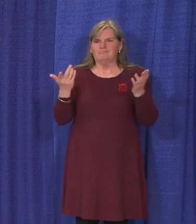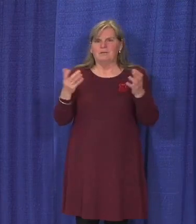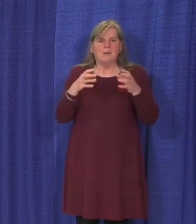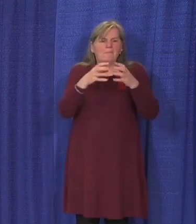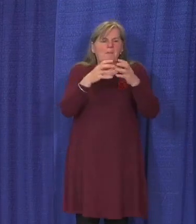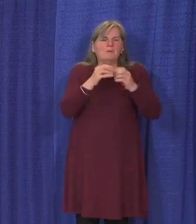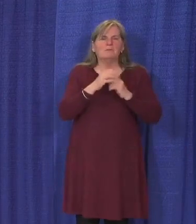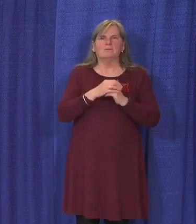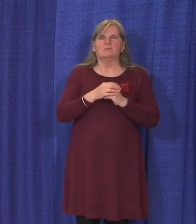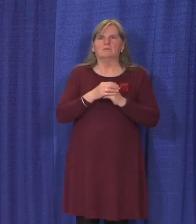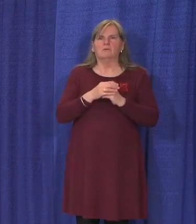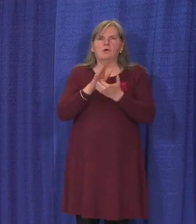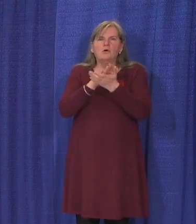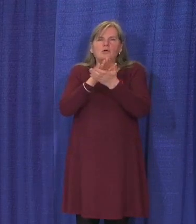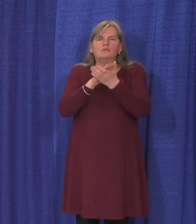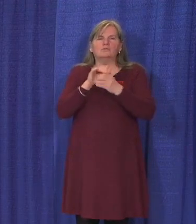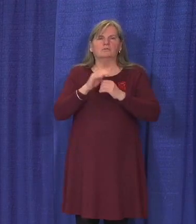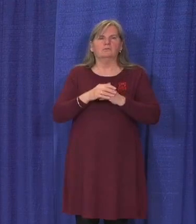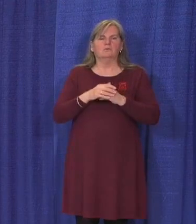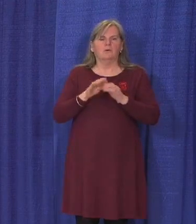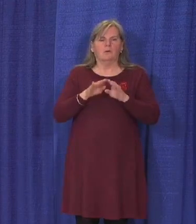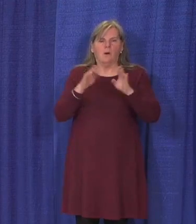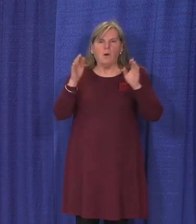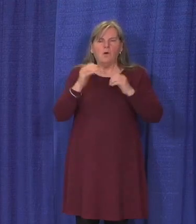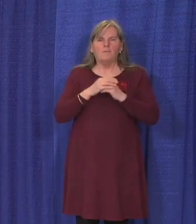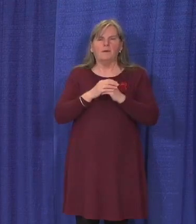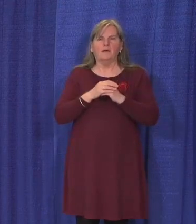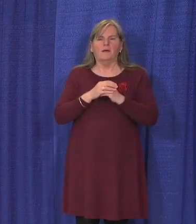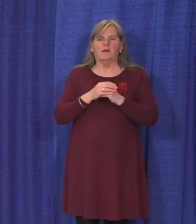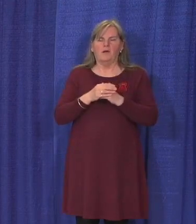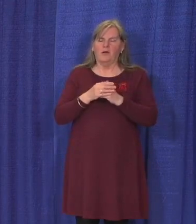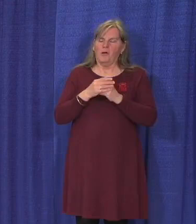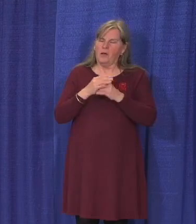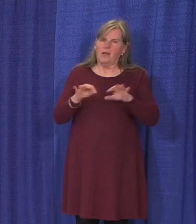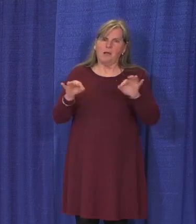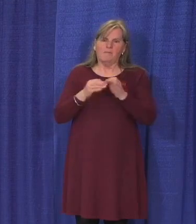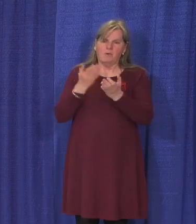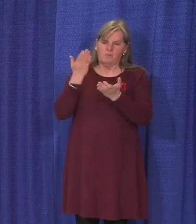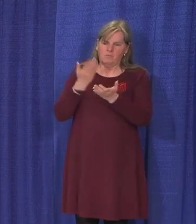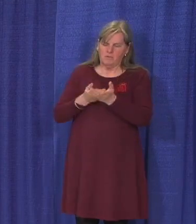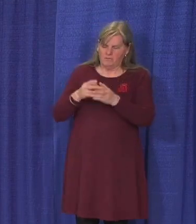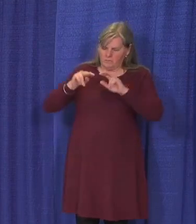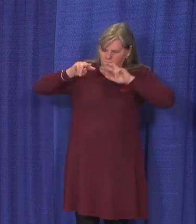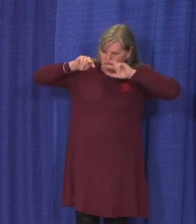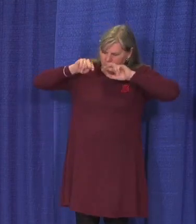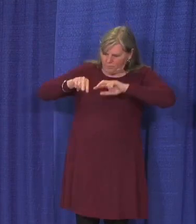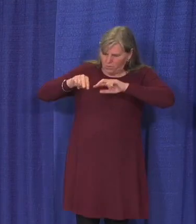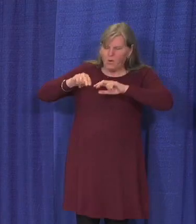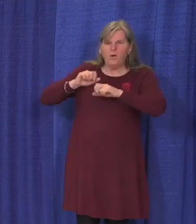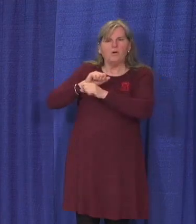But also case count to spread -- always imports and here and